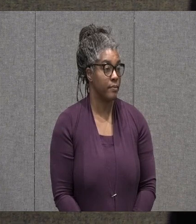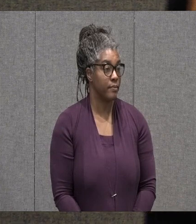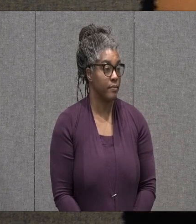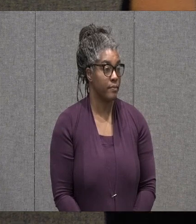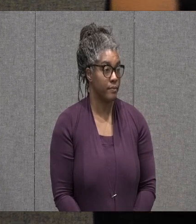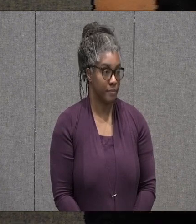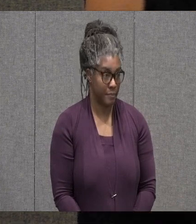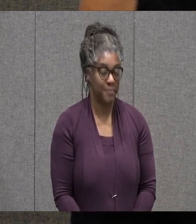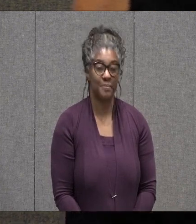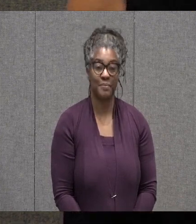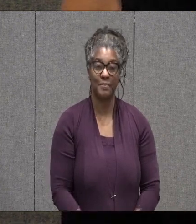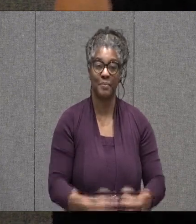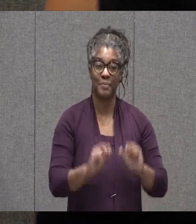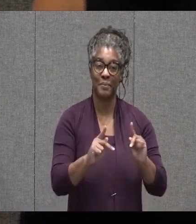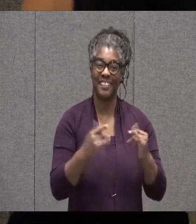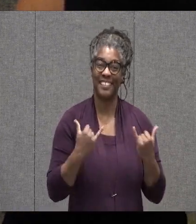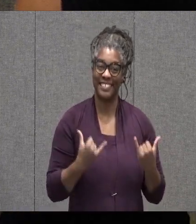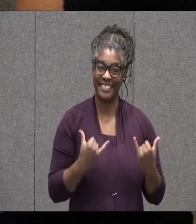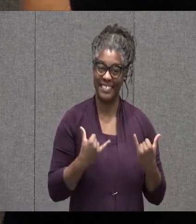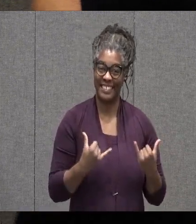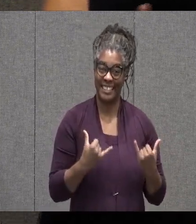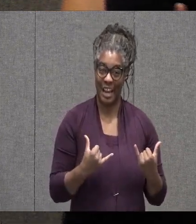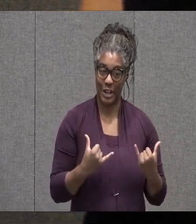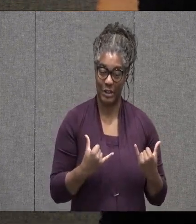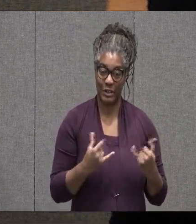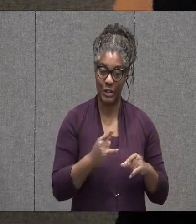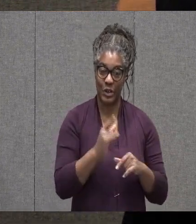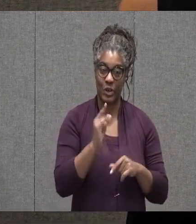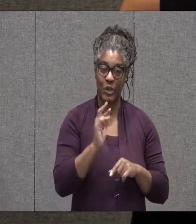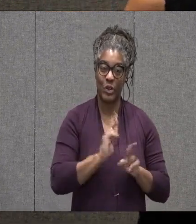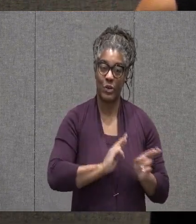Okay. Now we're ready for our synonyms. This one's a little tricky.